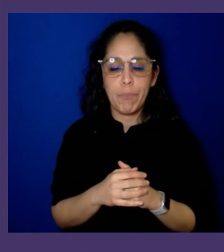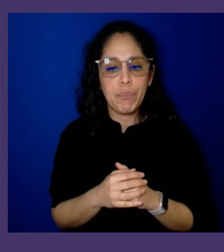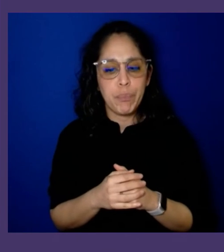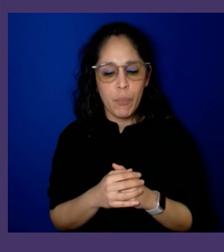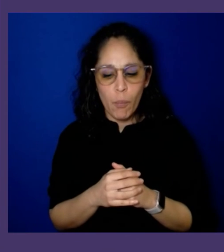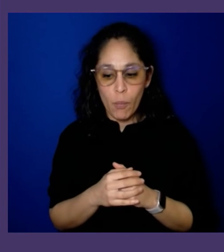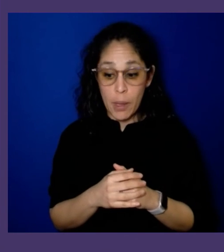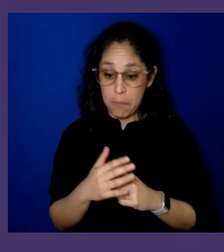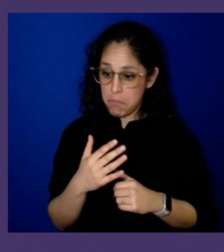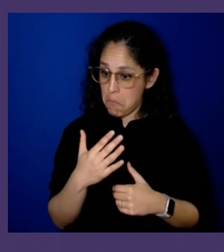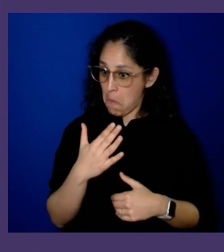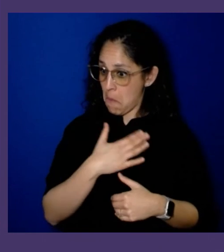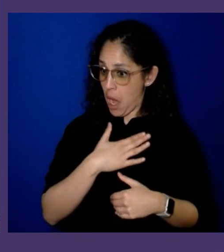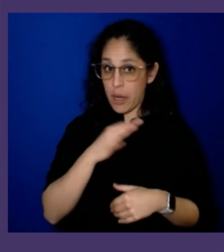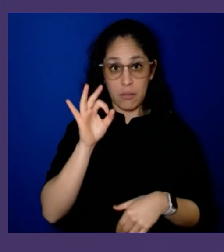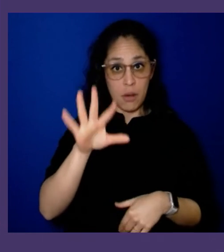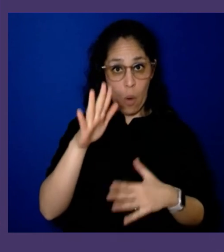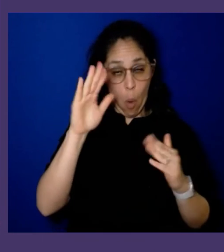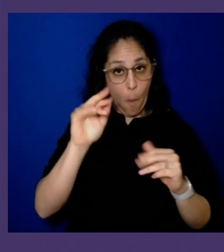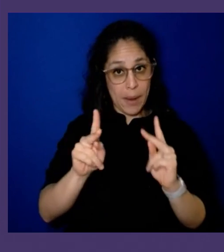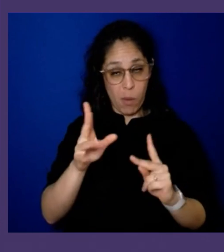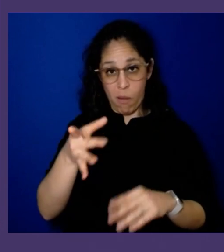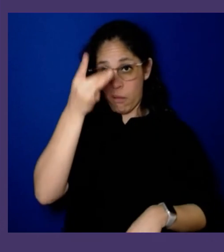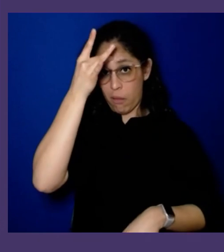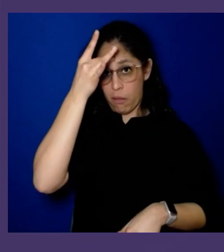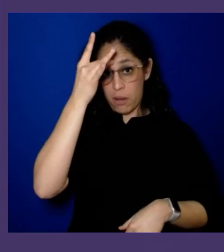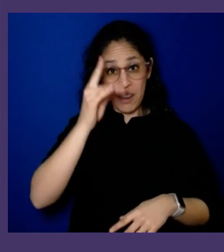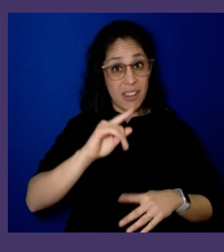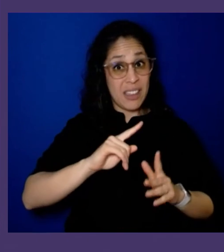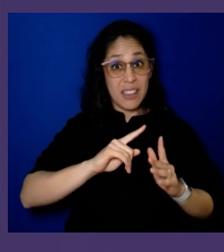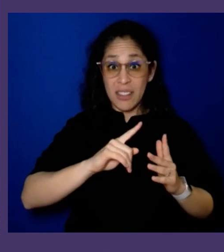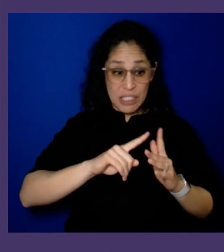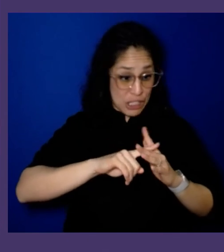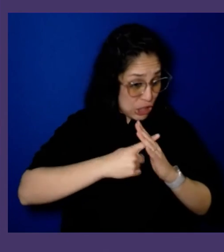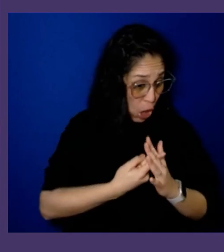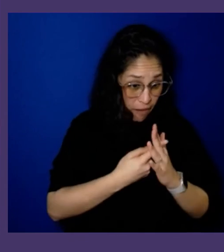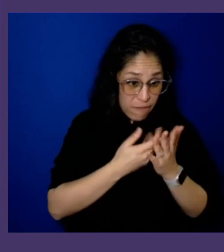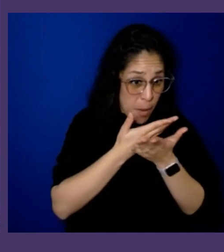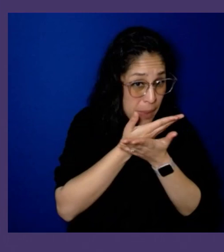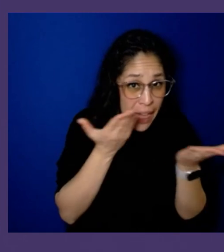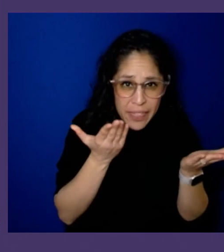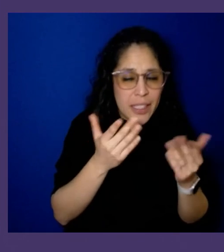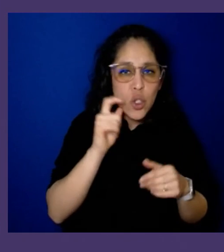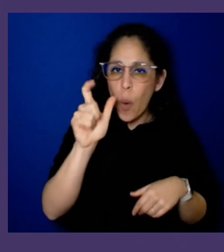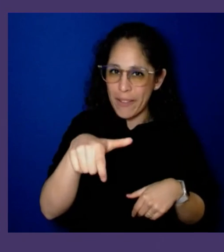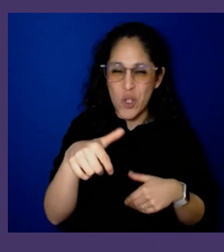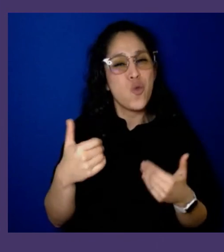One is around, you don't have to start from zero. We have resources here, both at Microsoft and I think more broadly around